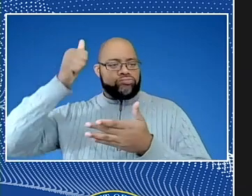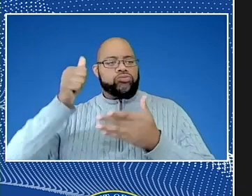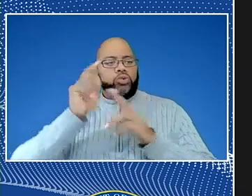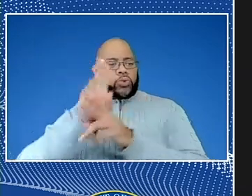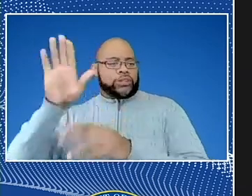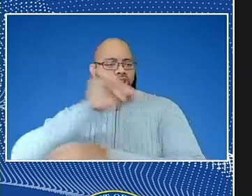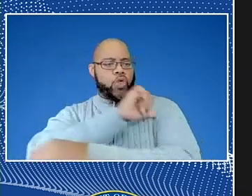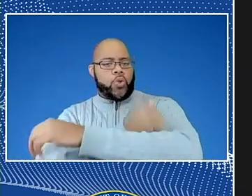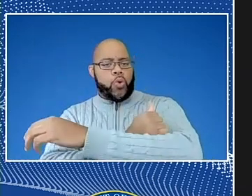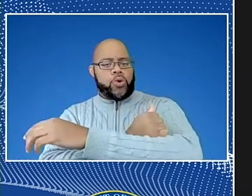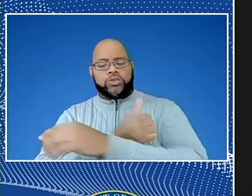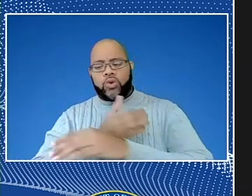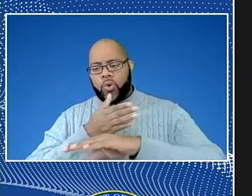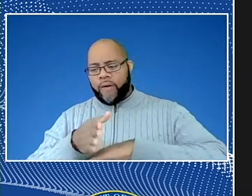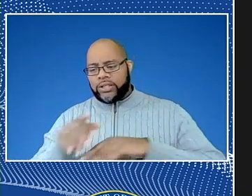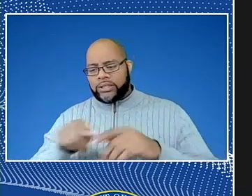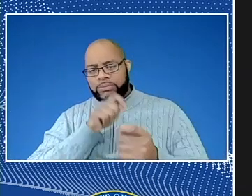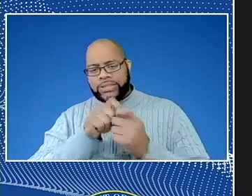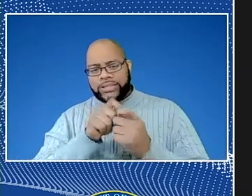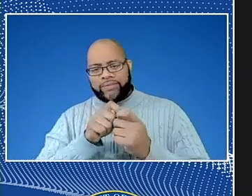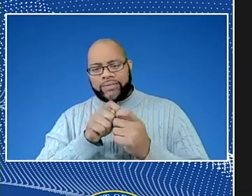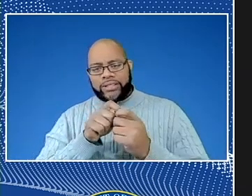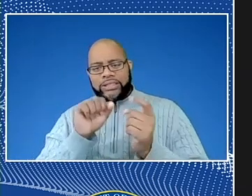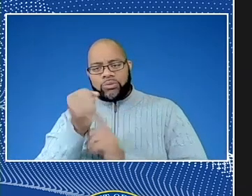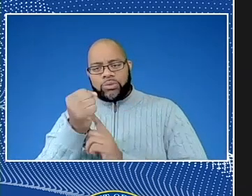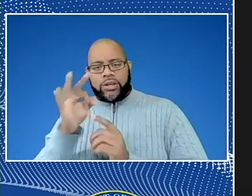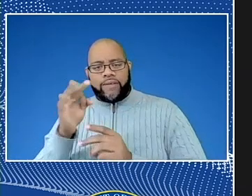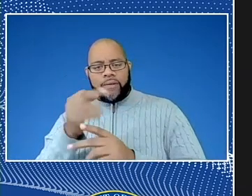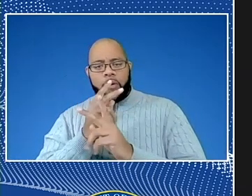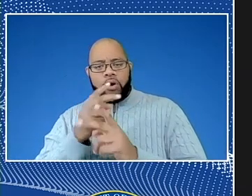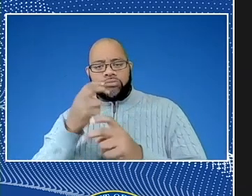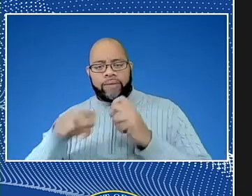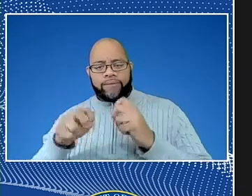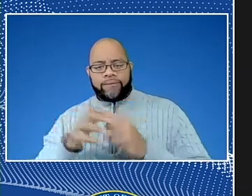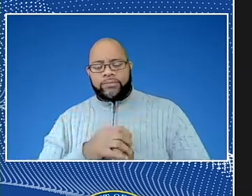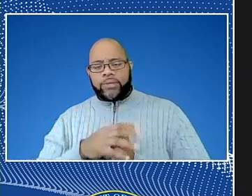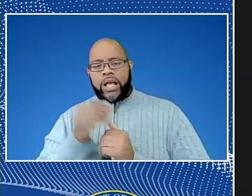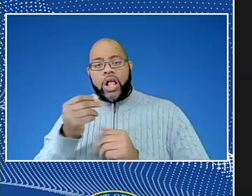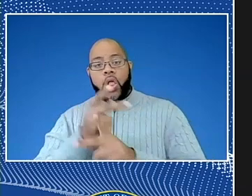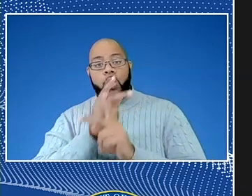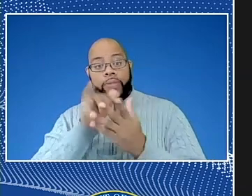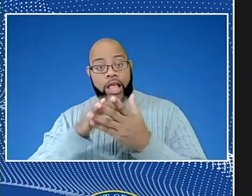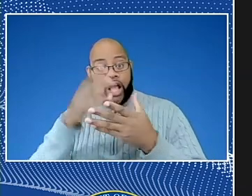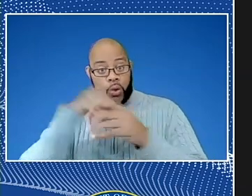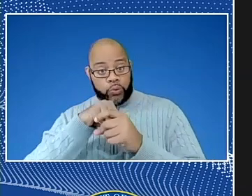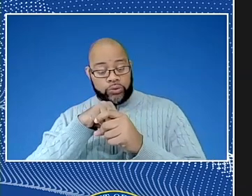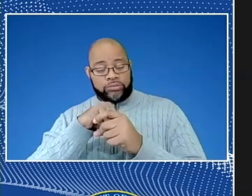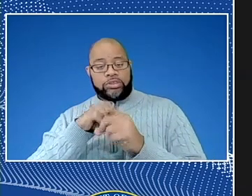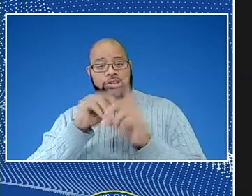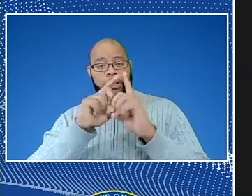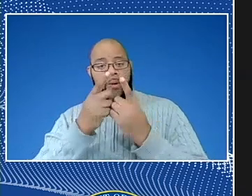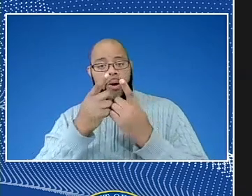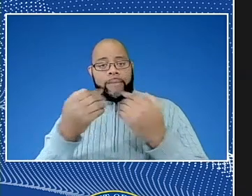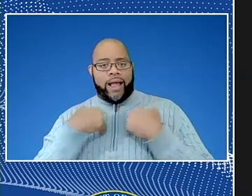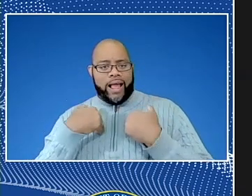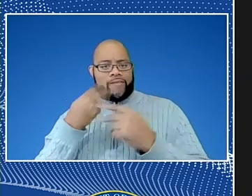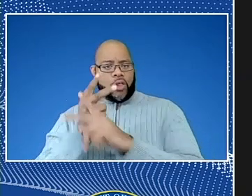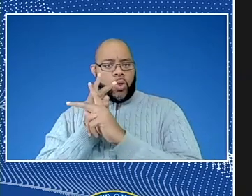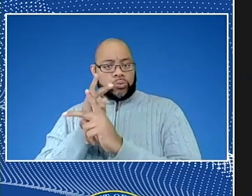over specific instances of borrower hardship. And the loans that are included are Department held loans of which are